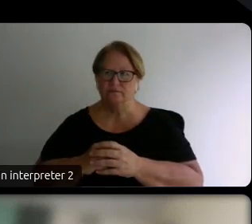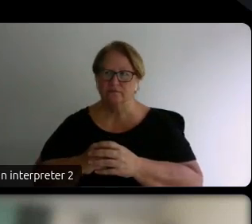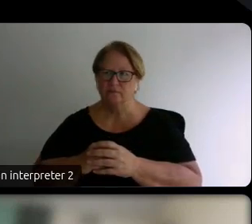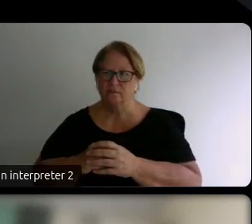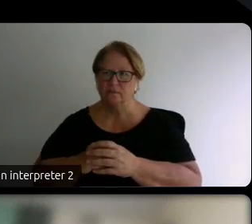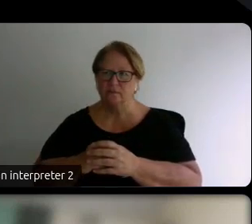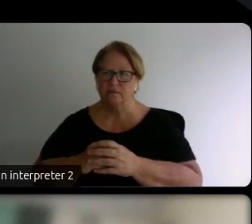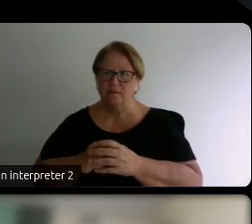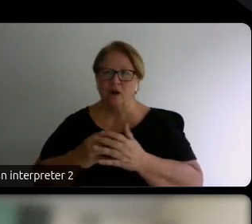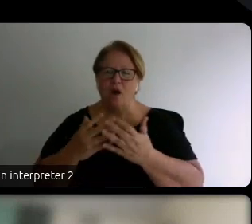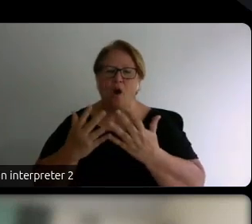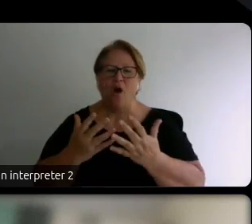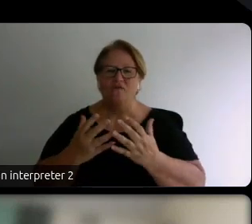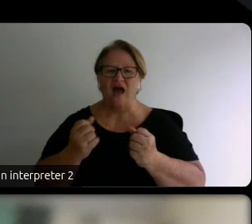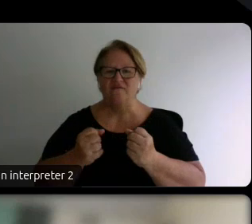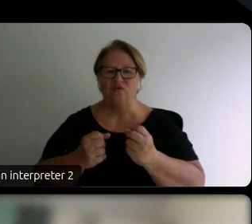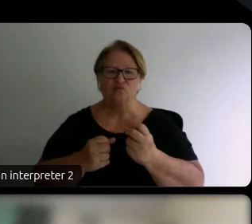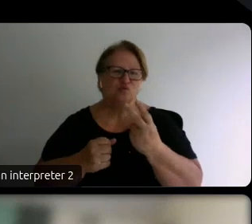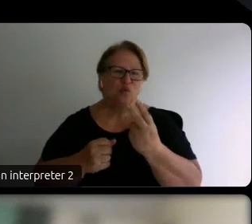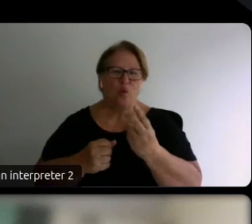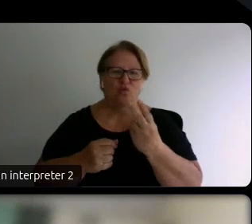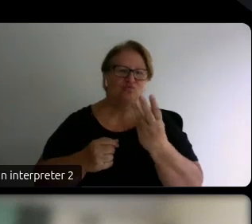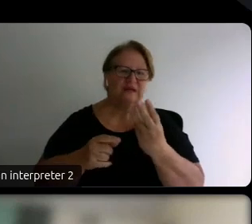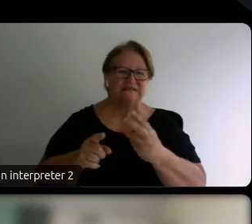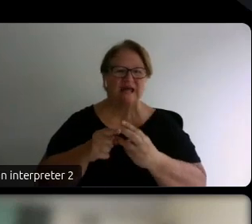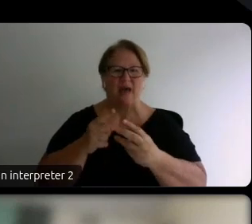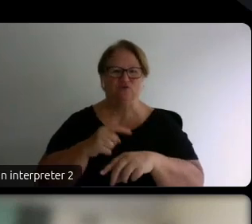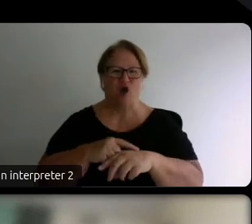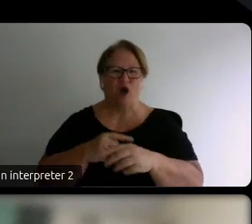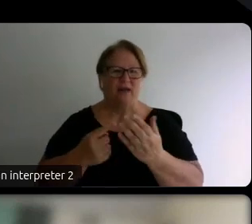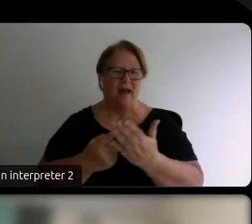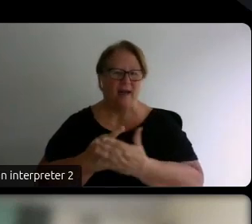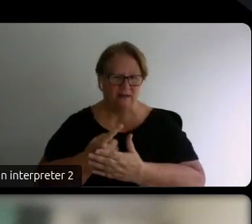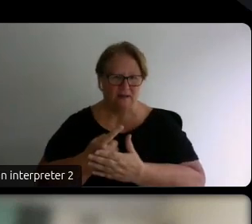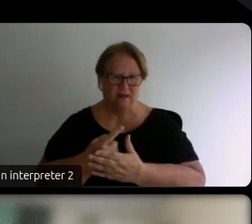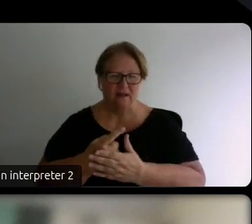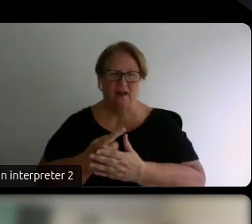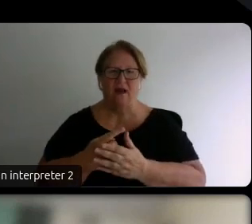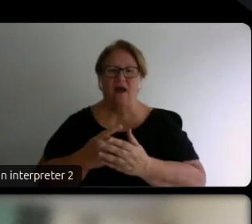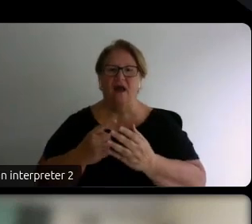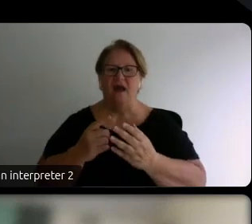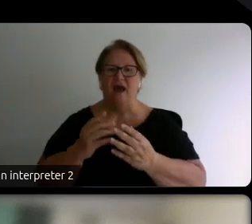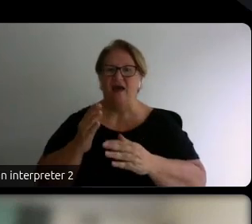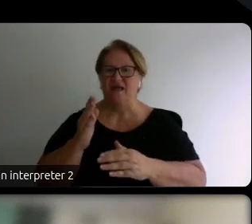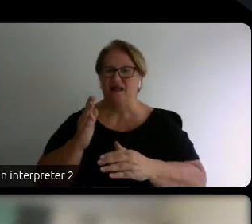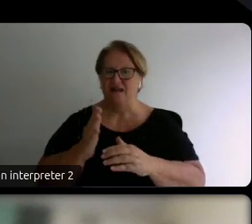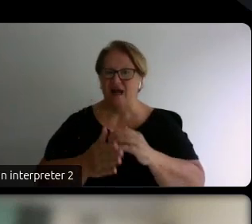um maybe two or three of those together. Um and then lastly, very important to note that we are